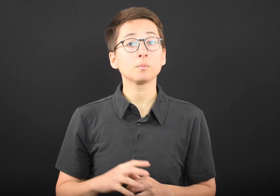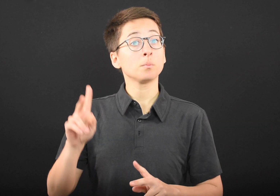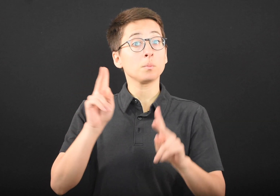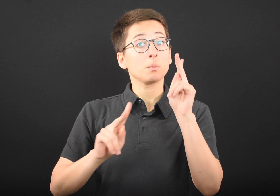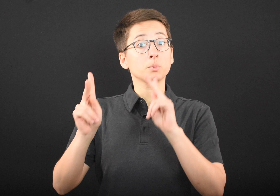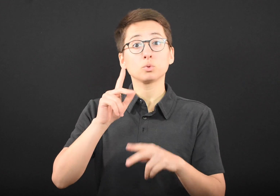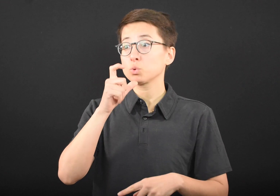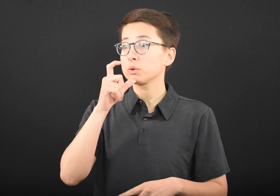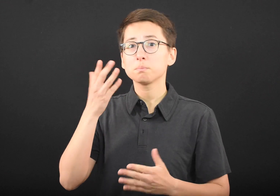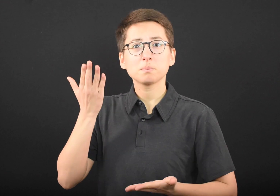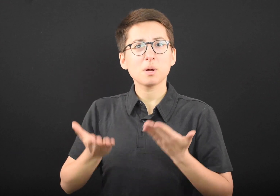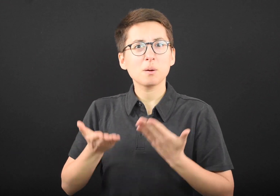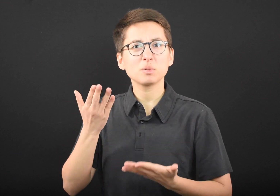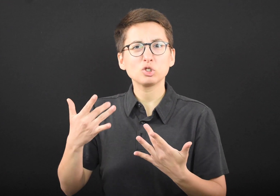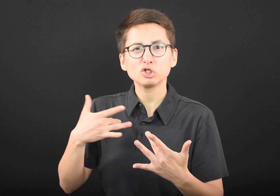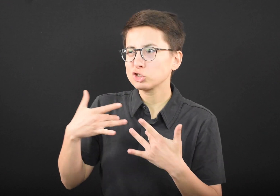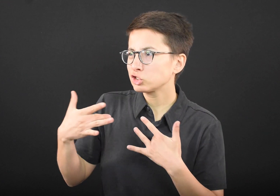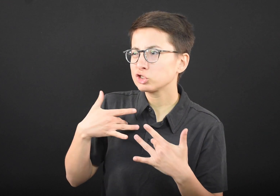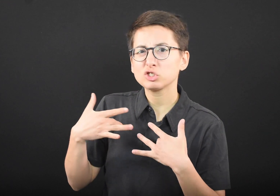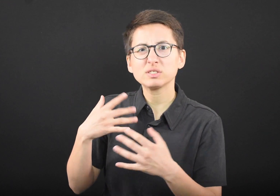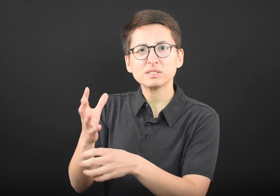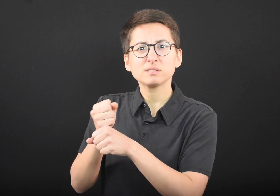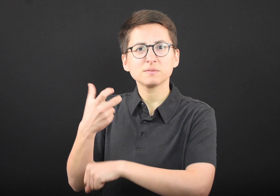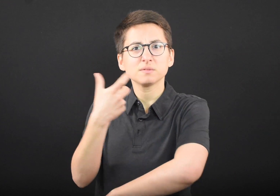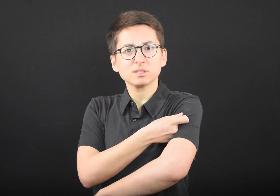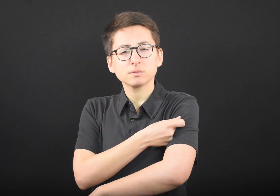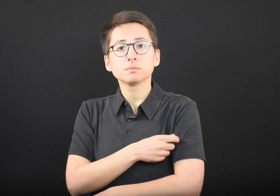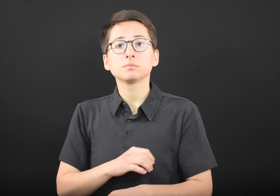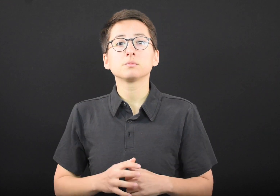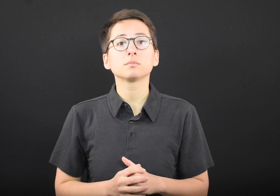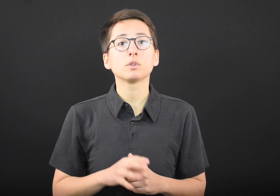What is your message to people who may be concerned about receiving a vaccine?